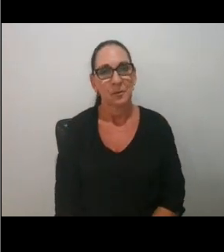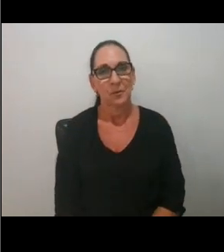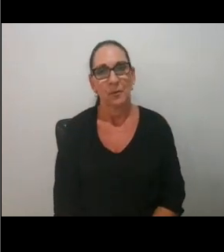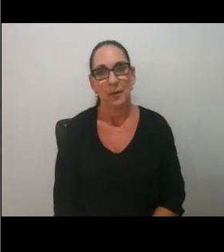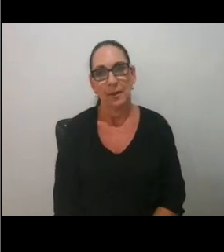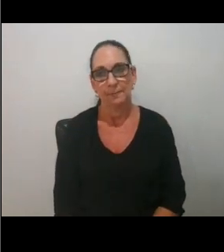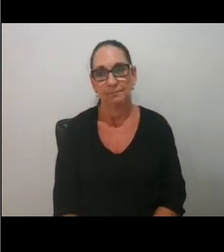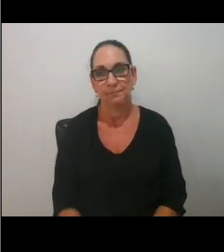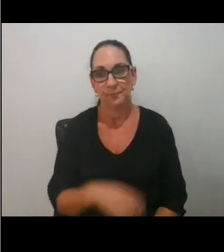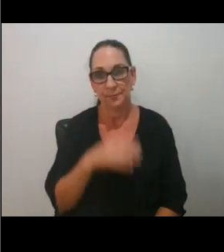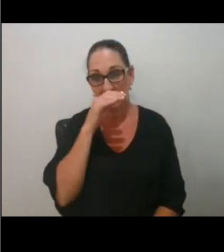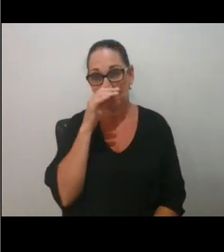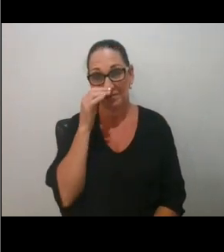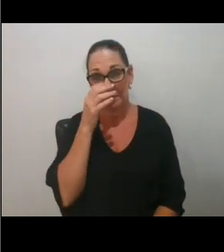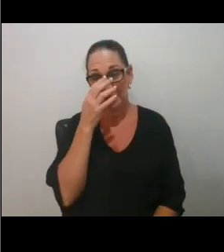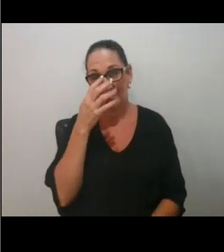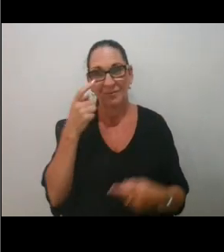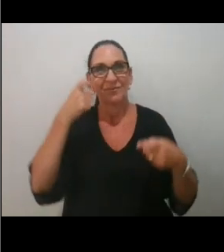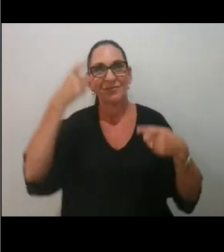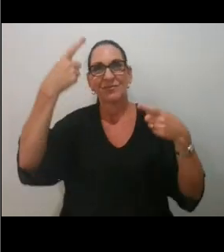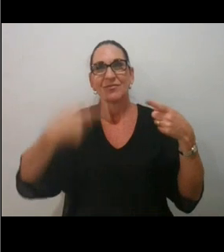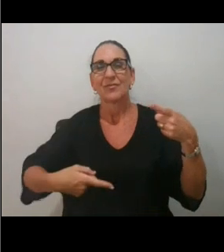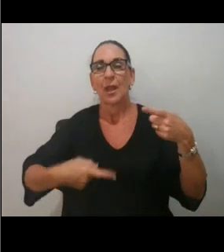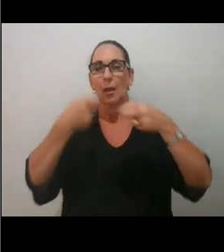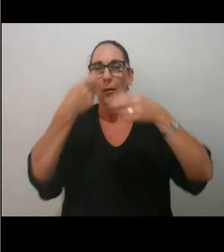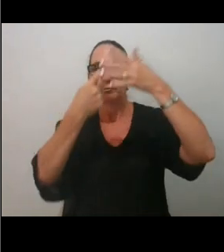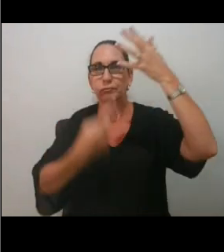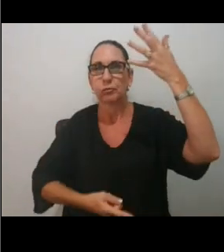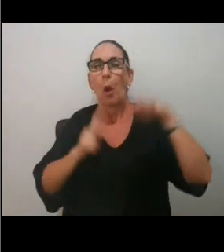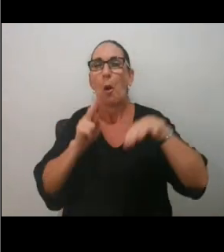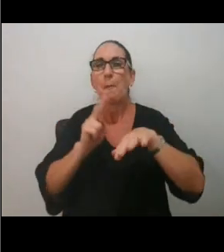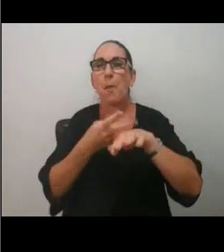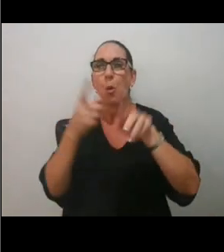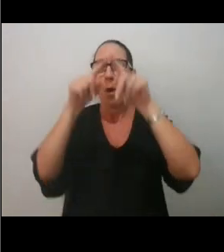so you can see in the the blue box there all the locations that um that Court Link's in so